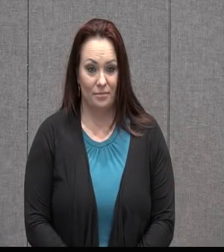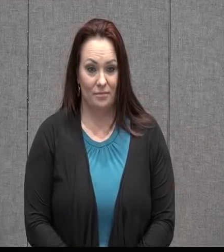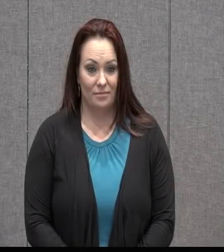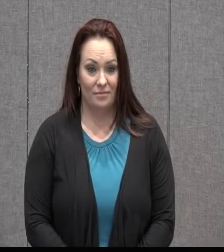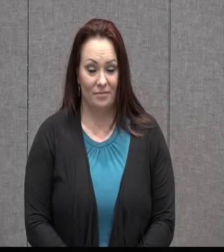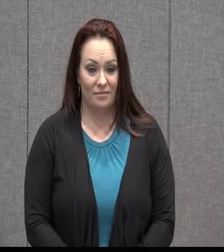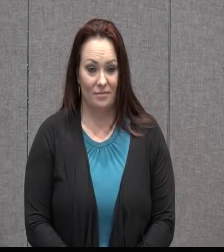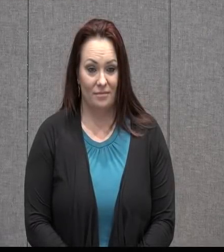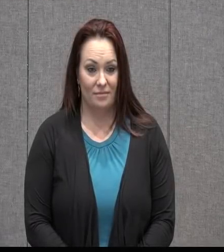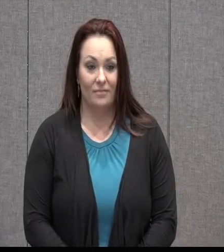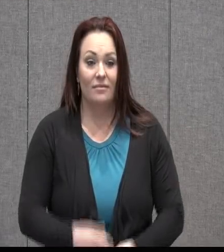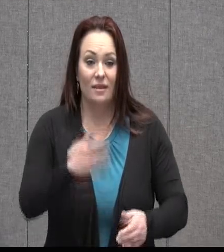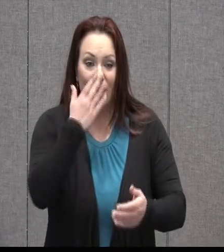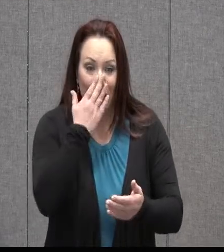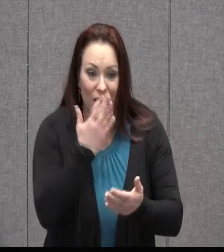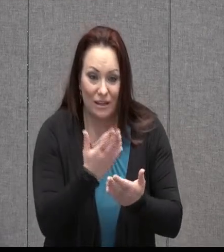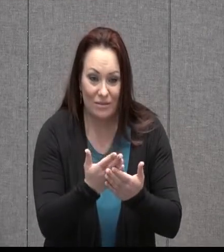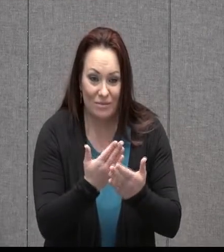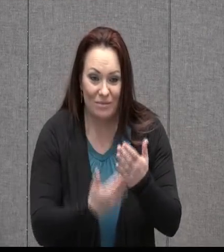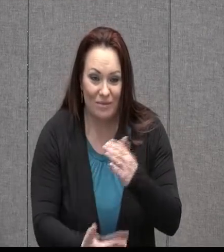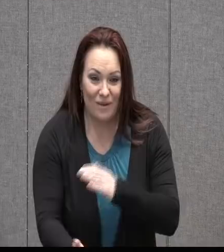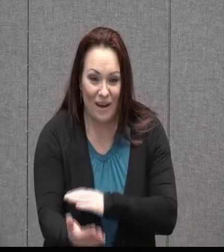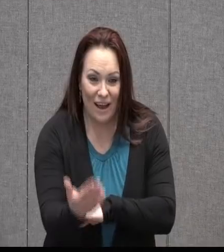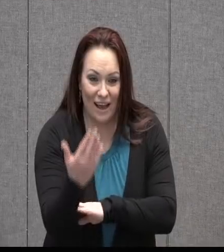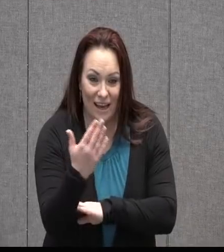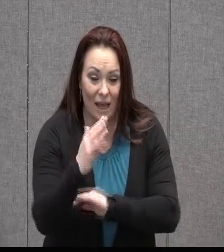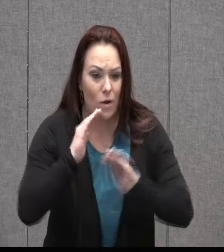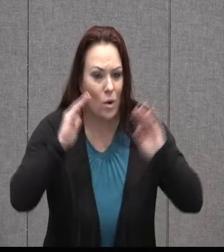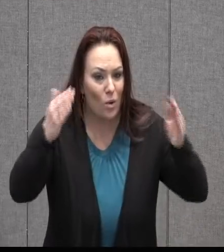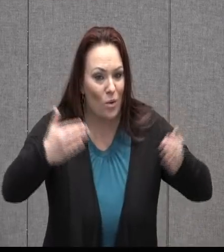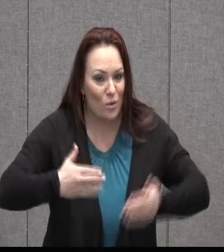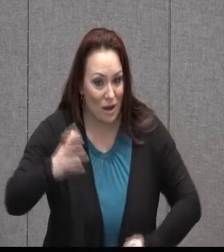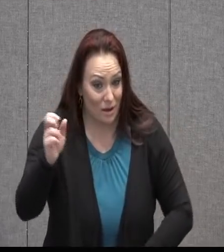Good morning, and welcome back. I hope you enjoyed Miss Maggie's story